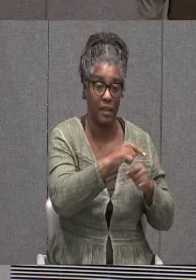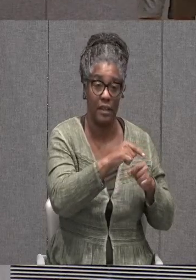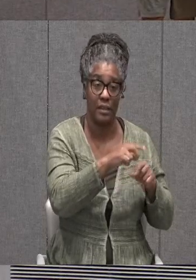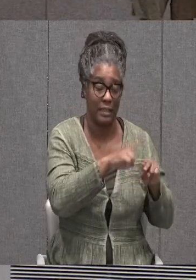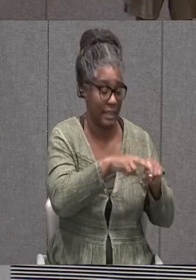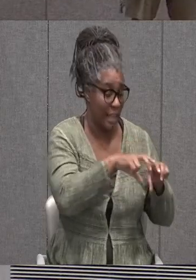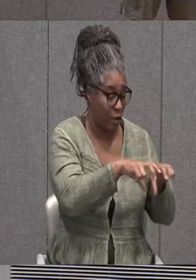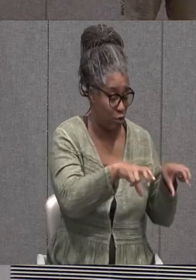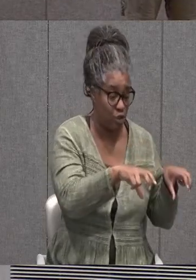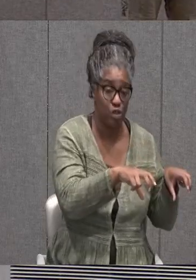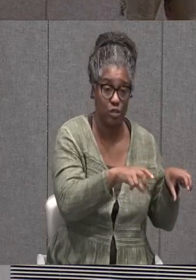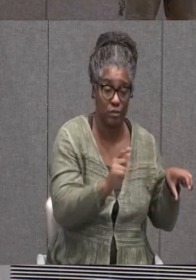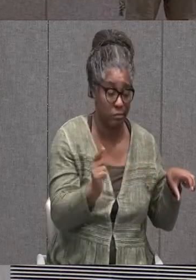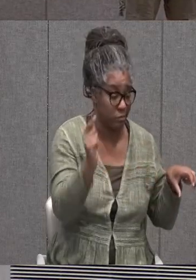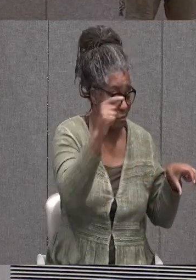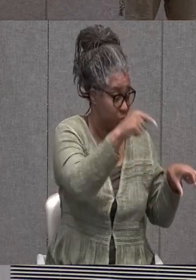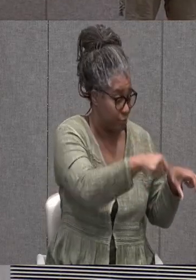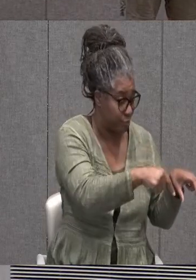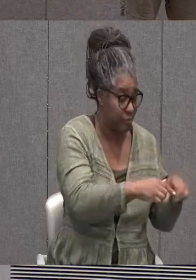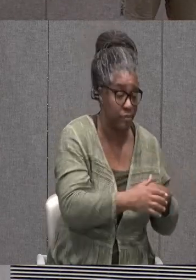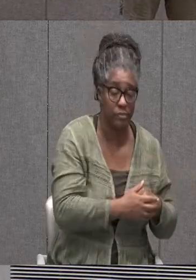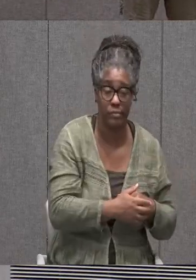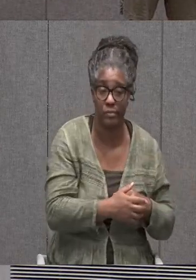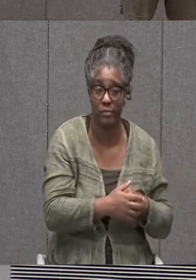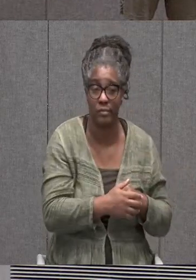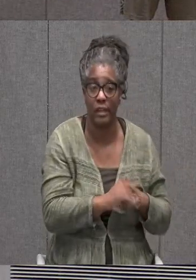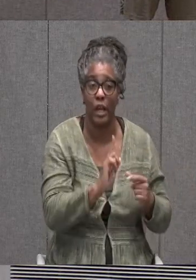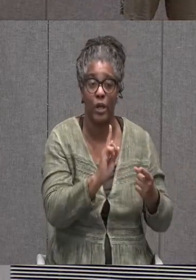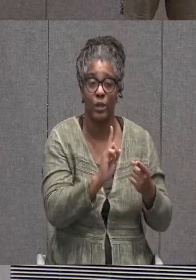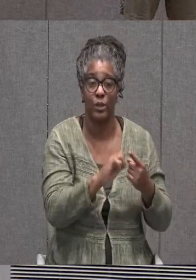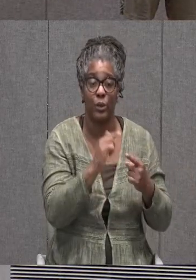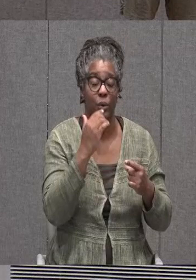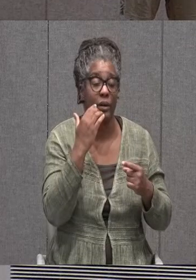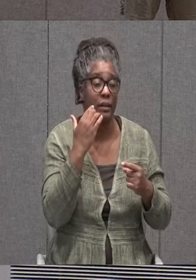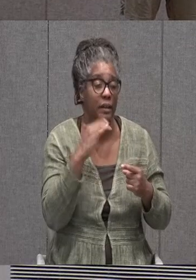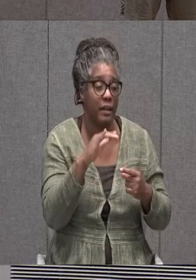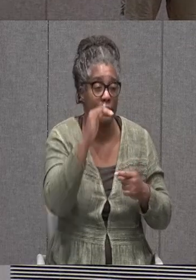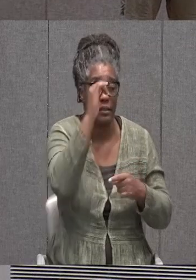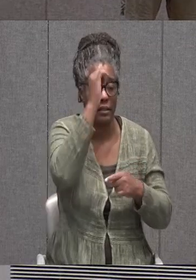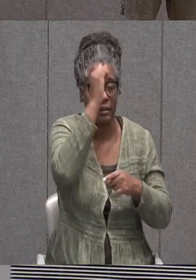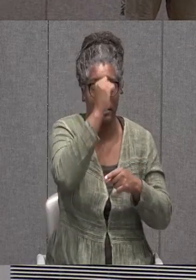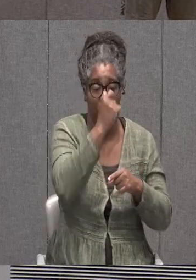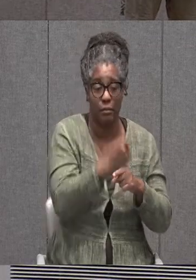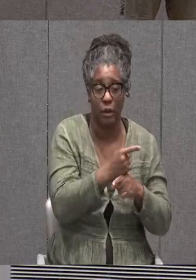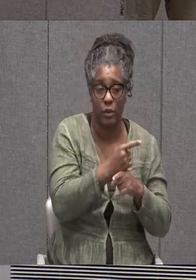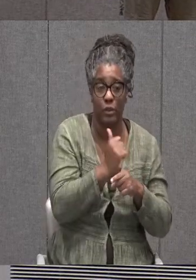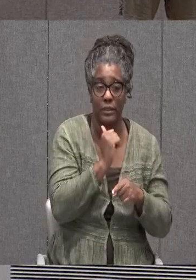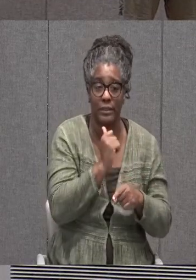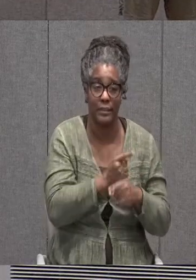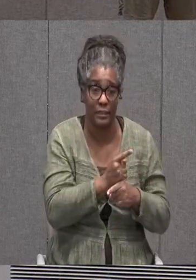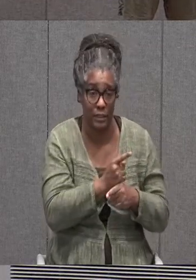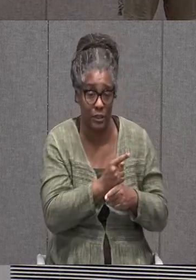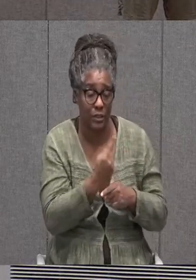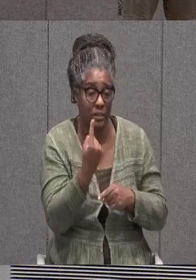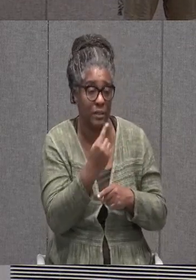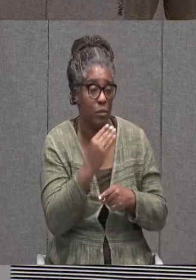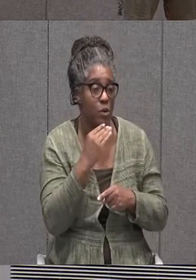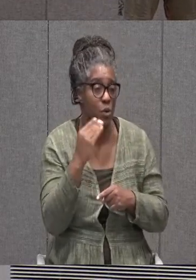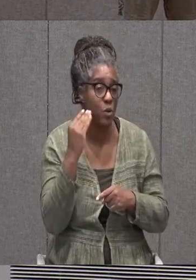to a cousin, to a brother, to a sister, to somebody who's at home, hopefully not to the TV,